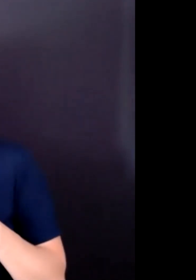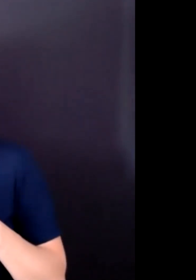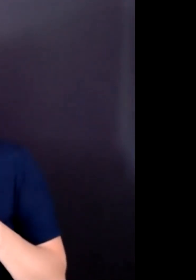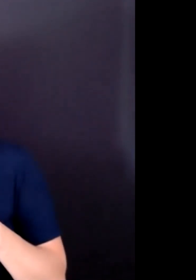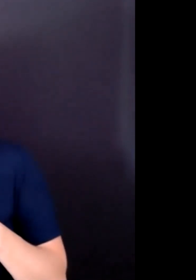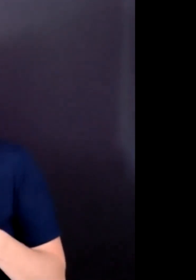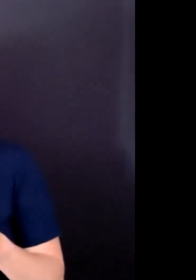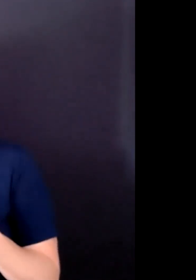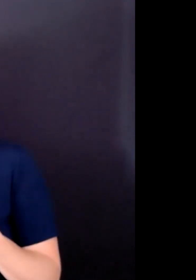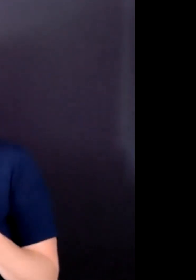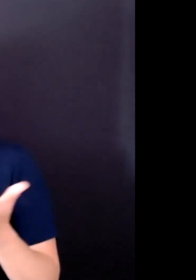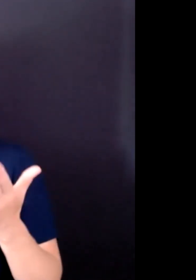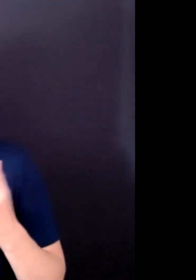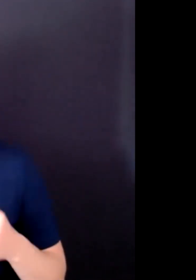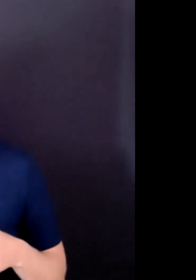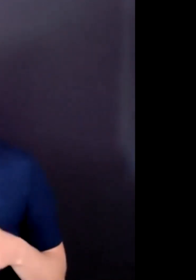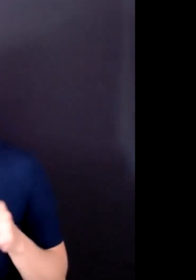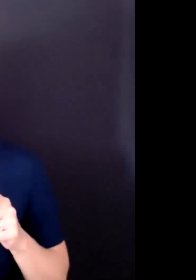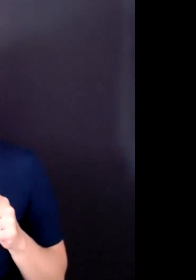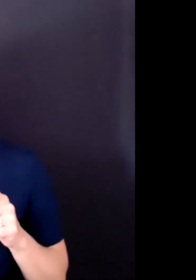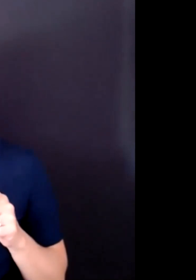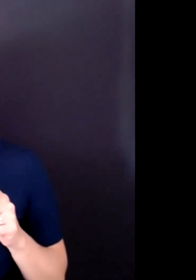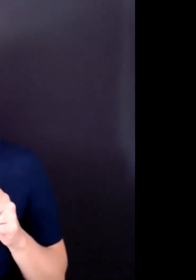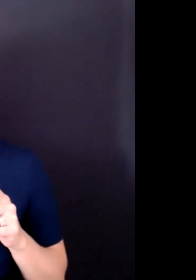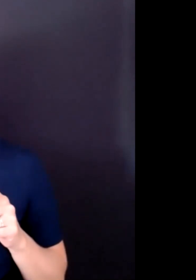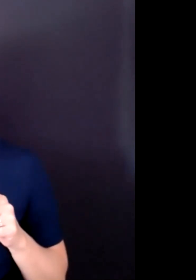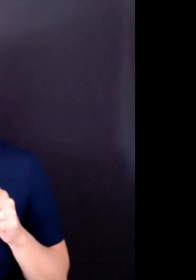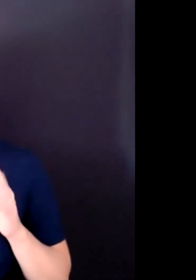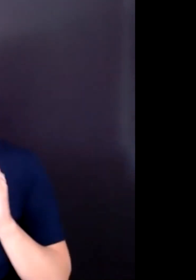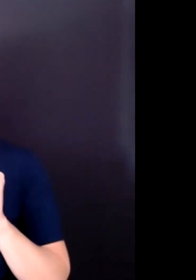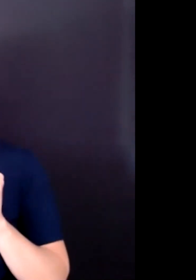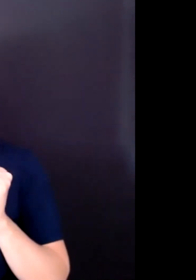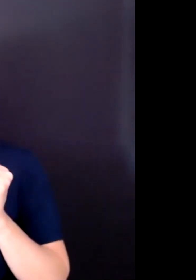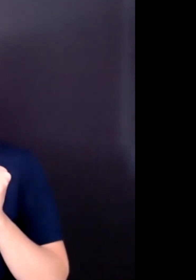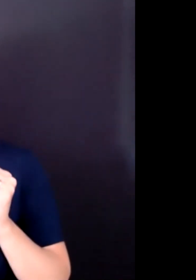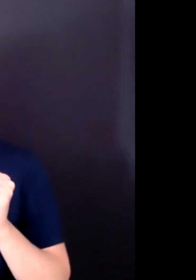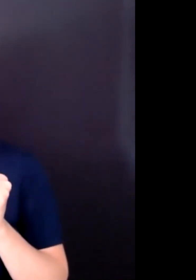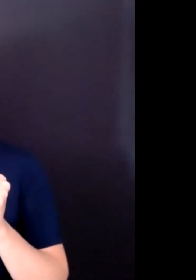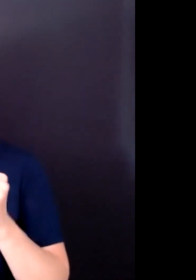right now. Right now there's a series on "Reasonable accommodation in employment". So that's also